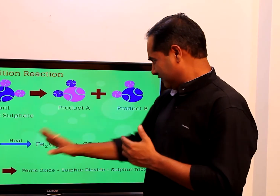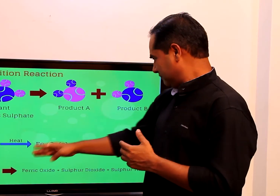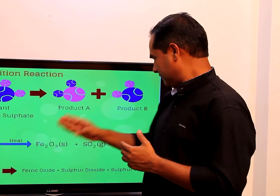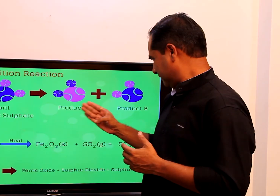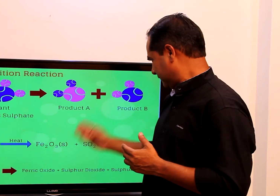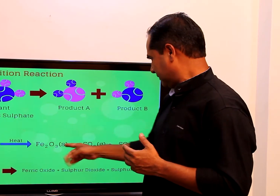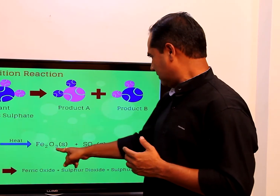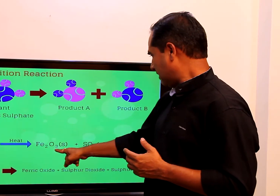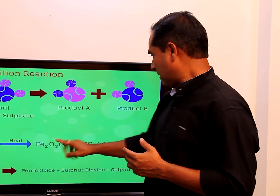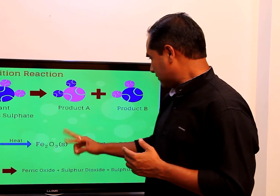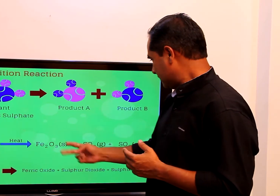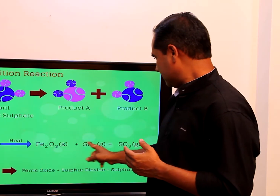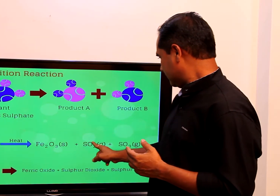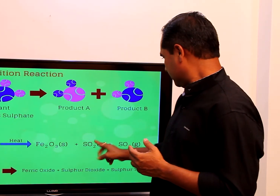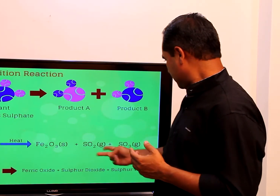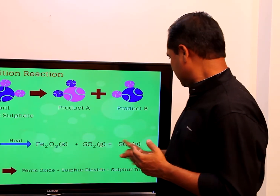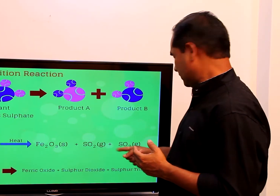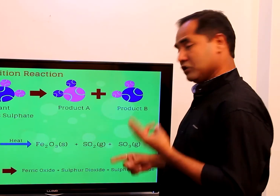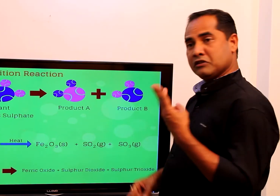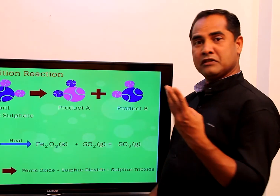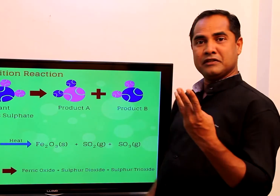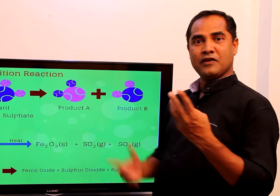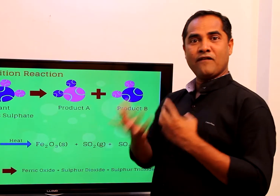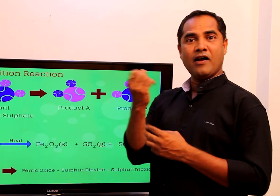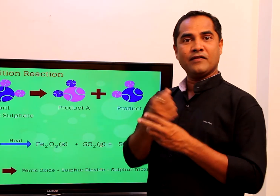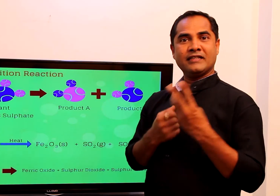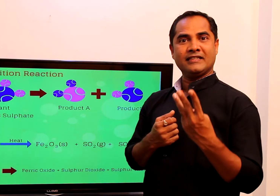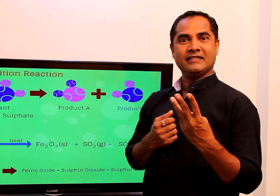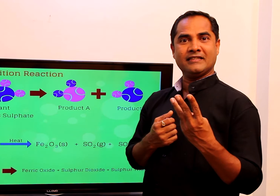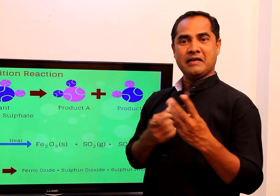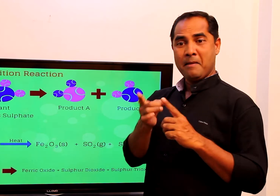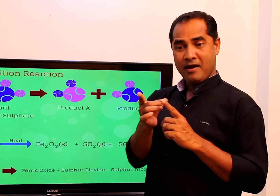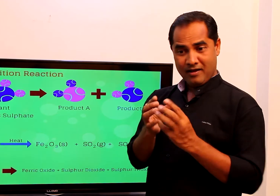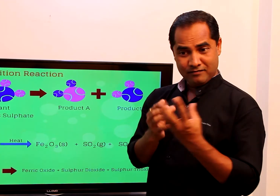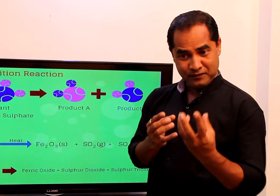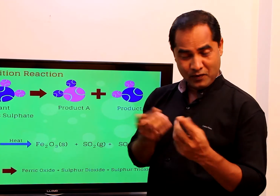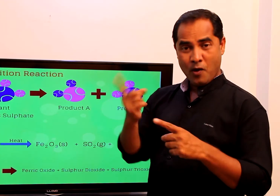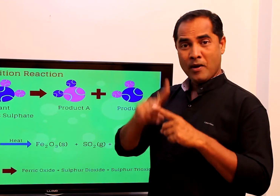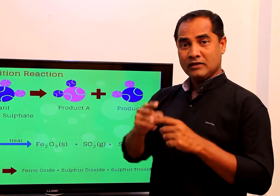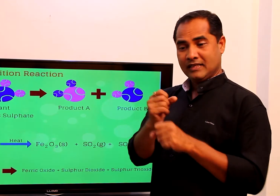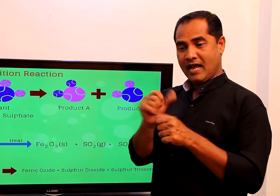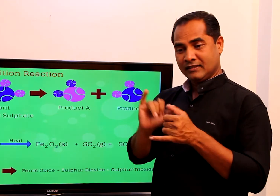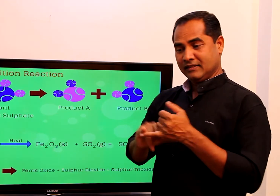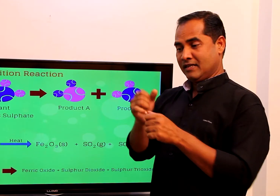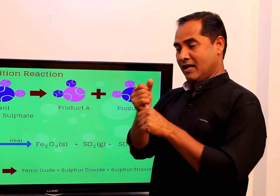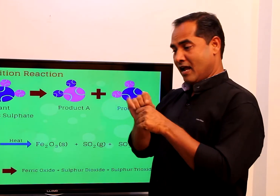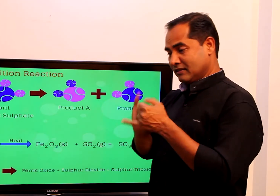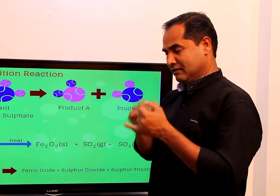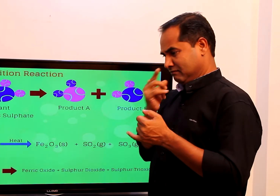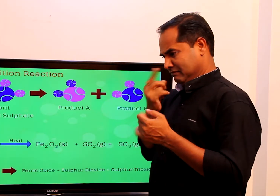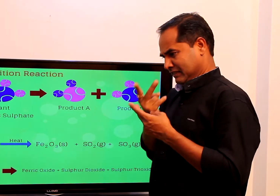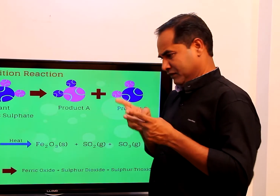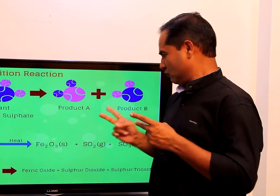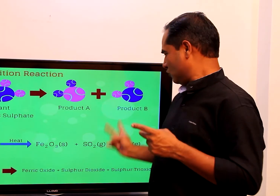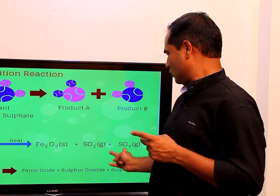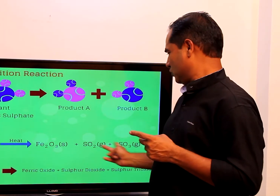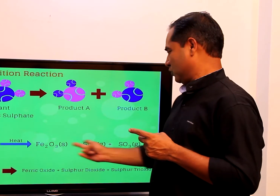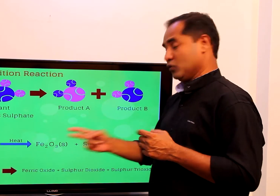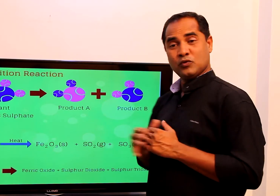breaks down into three components - one solid and two gases.